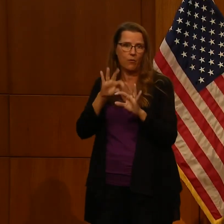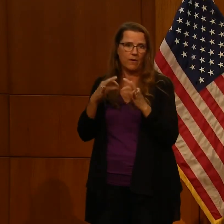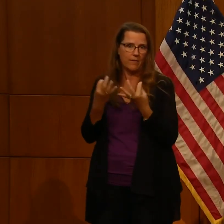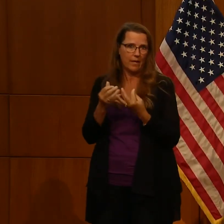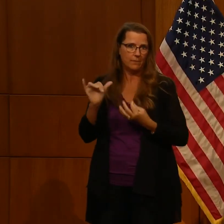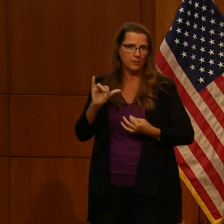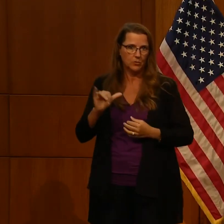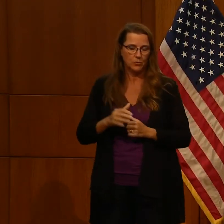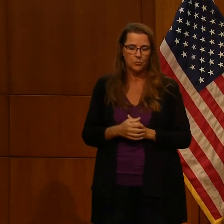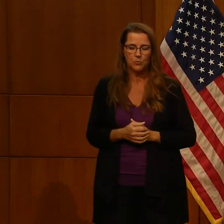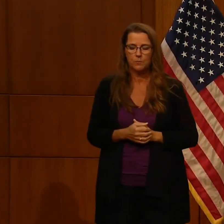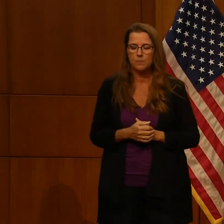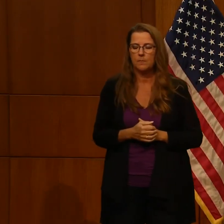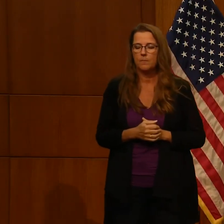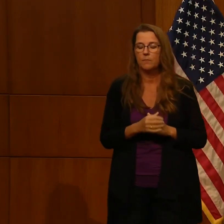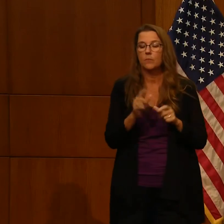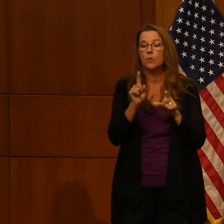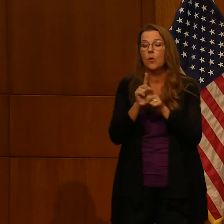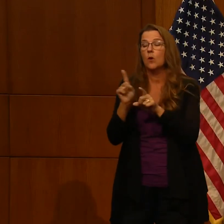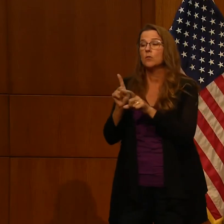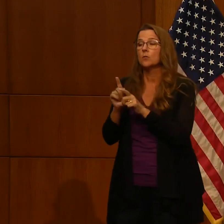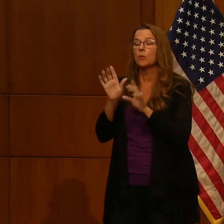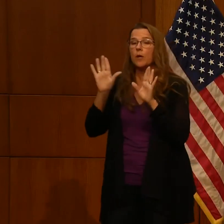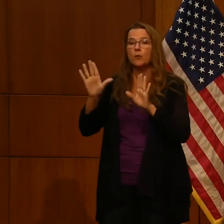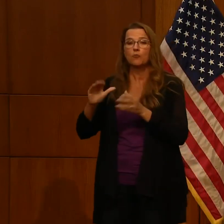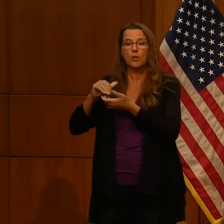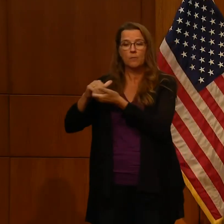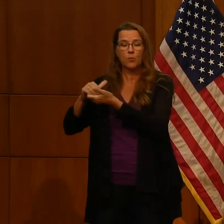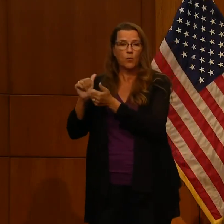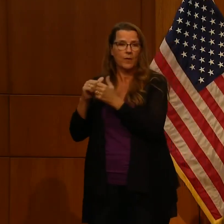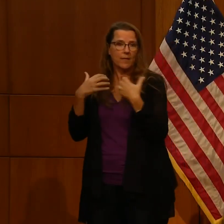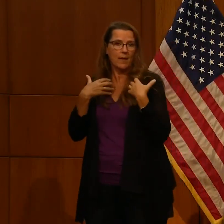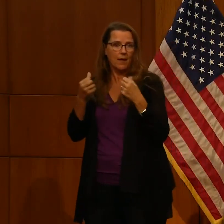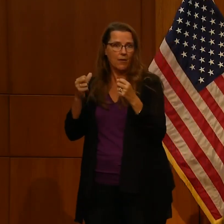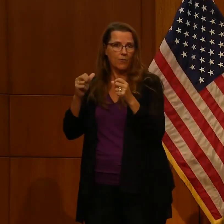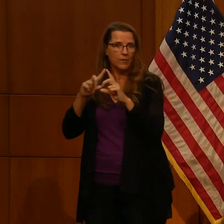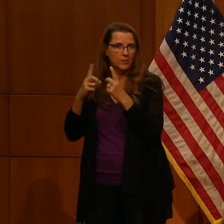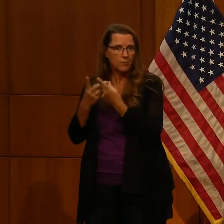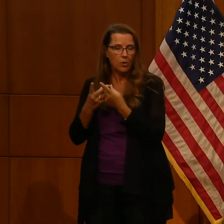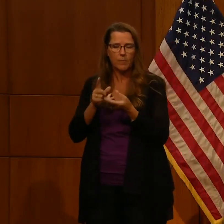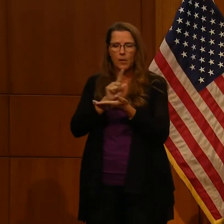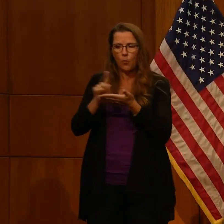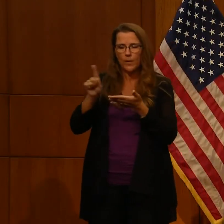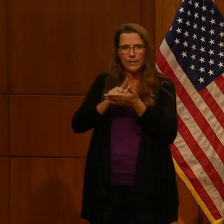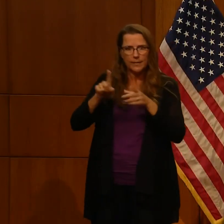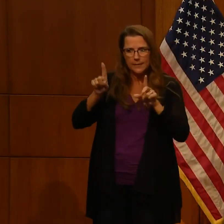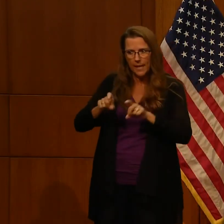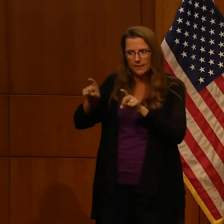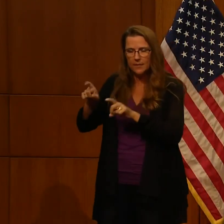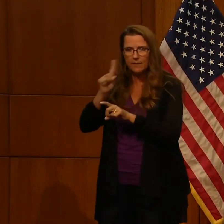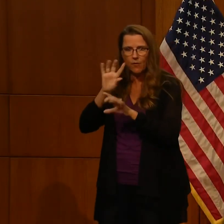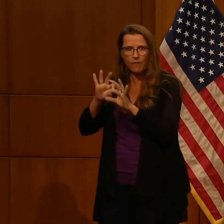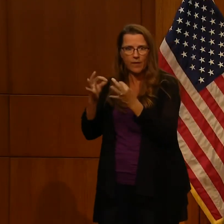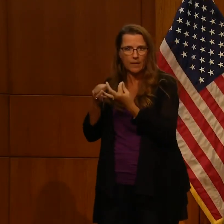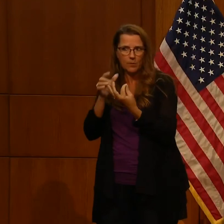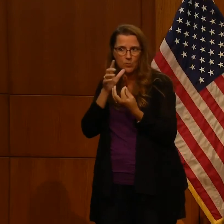THAT FOR THEM THERE AS WELL FOR THEIR FAMILIES. WE ALSO HAVE A GREAT PARTNERSHIP WITH OUR